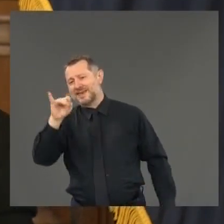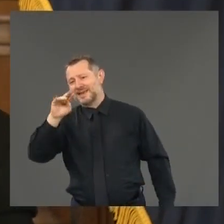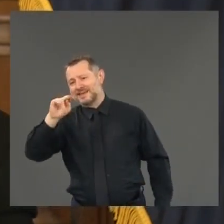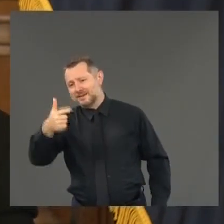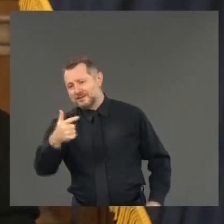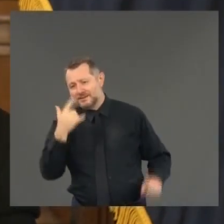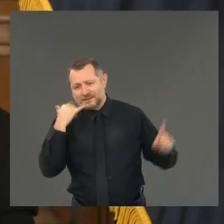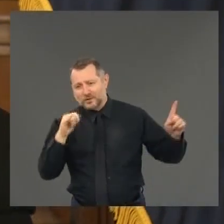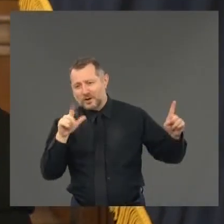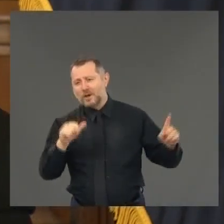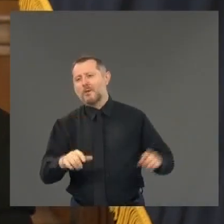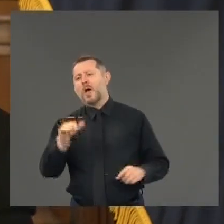DEVALUE BLACK LIVES?